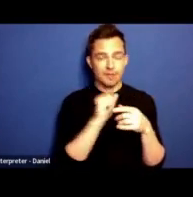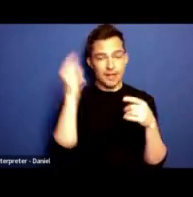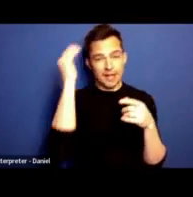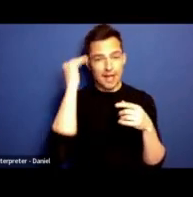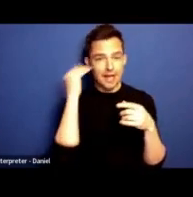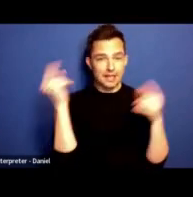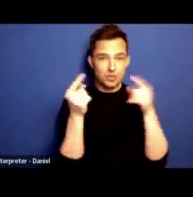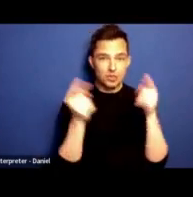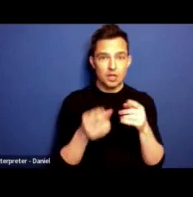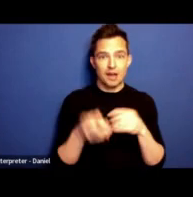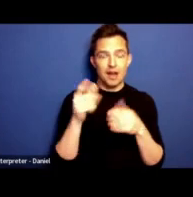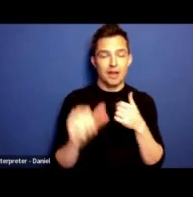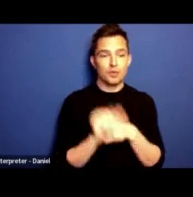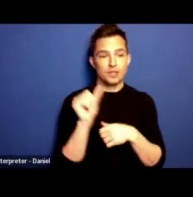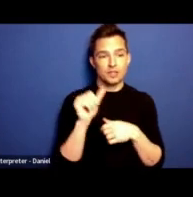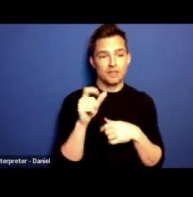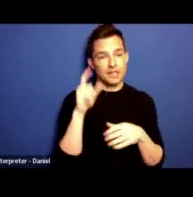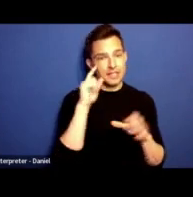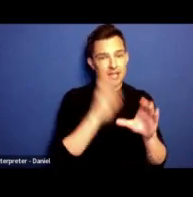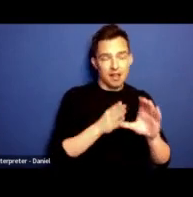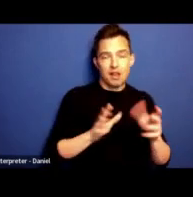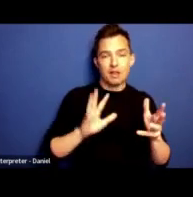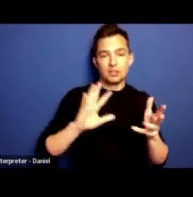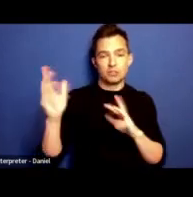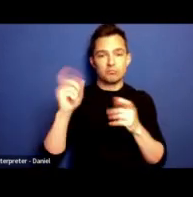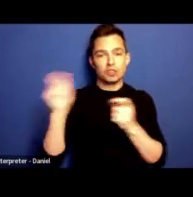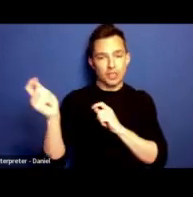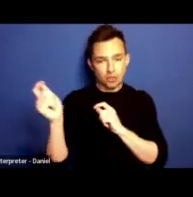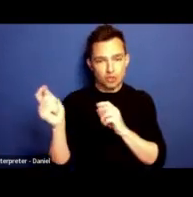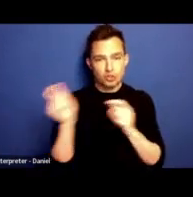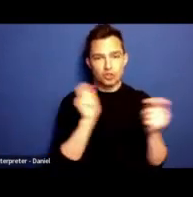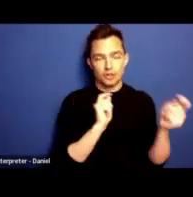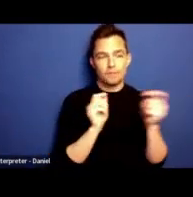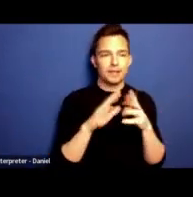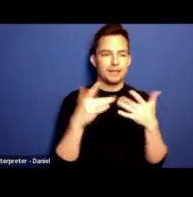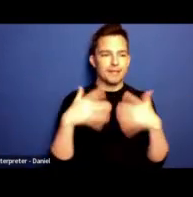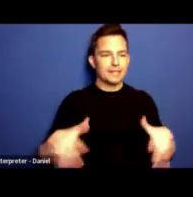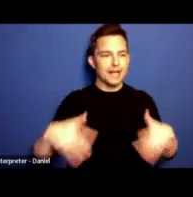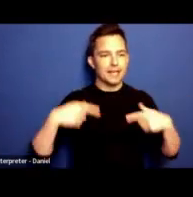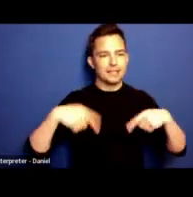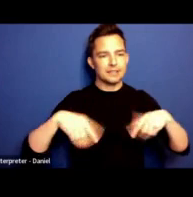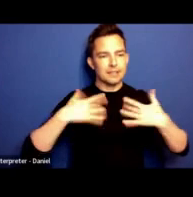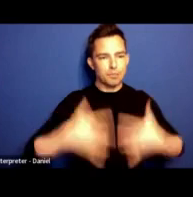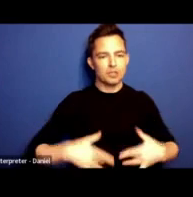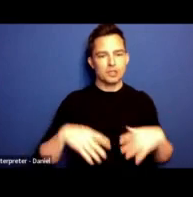developing psychological changes and mental disorders such as anxiety, depression, bipolar disorder, post traumatic stress